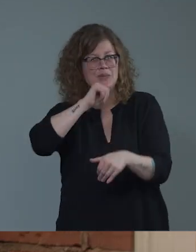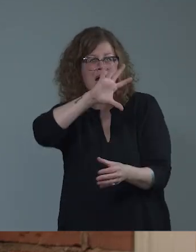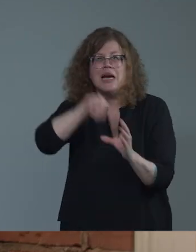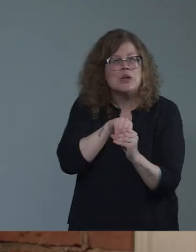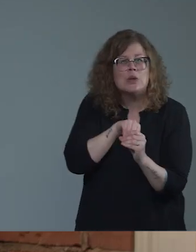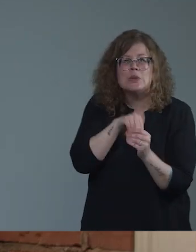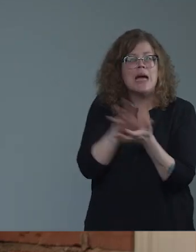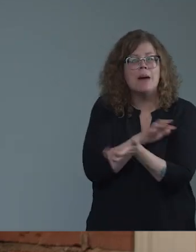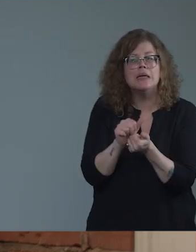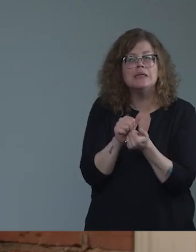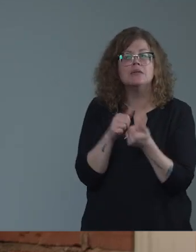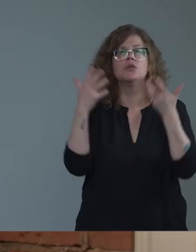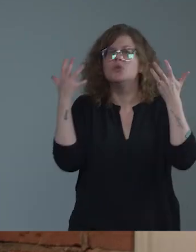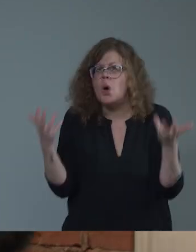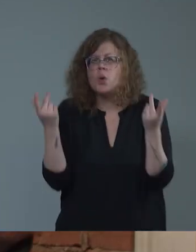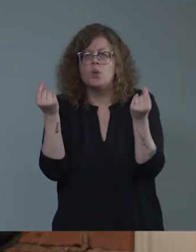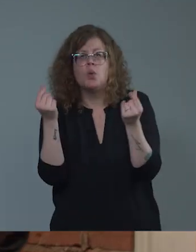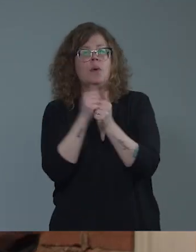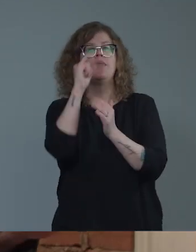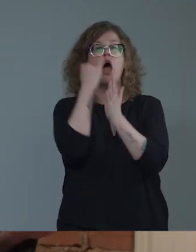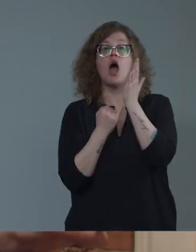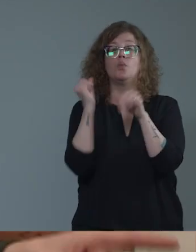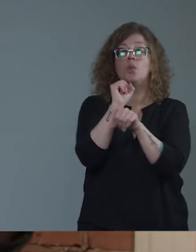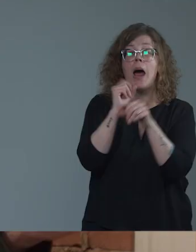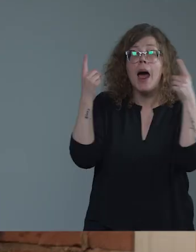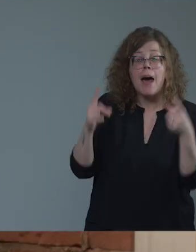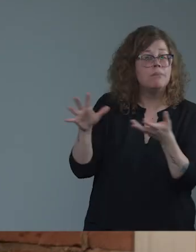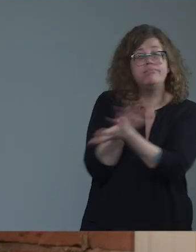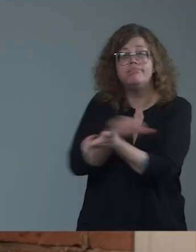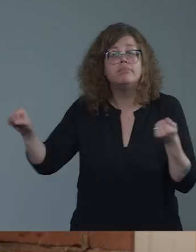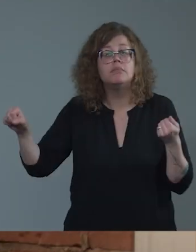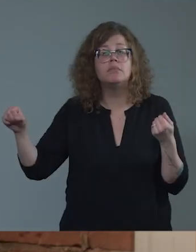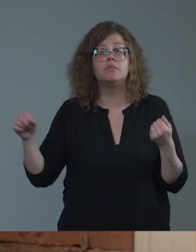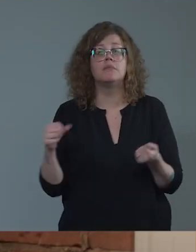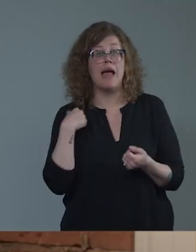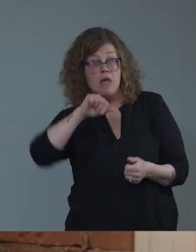So artists, make sure when you work with fabricator that you get that same warranty from